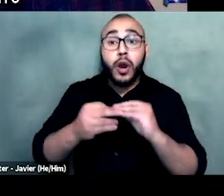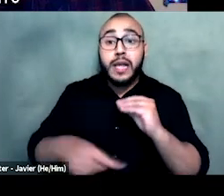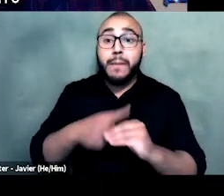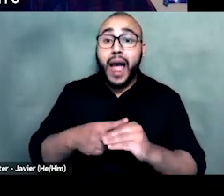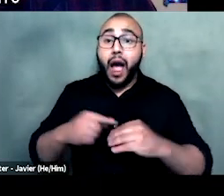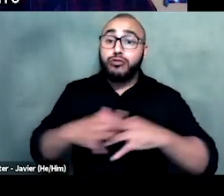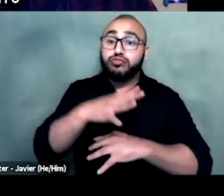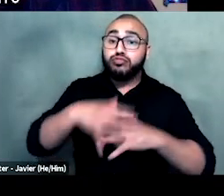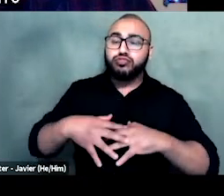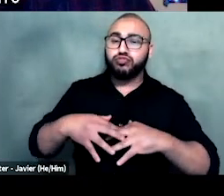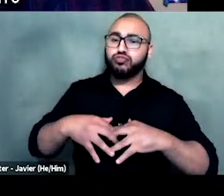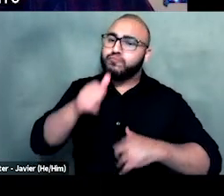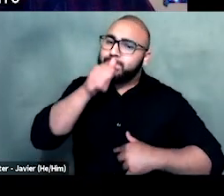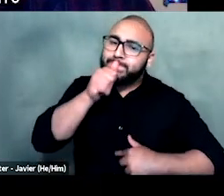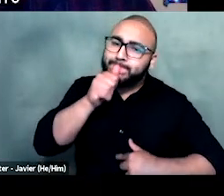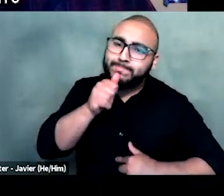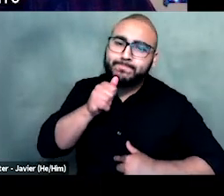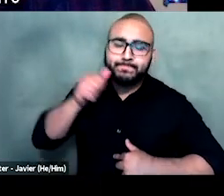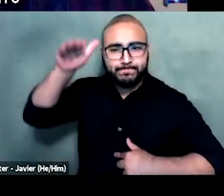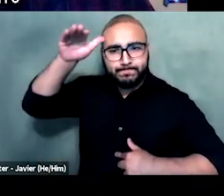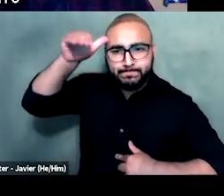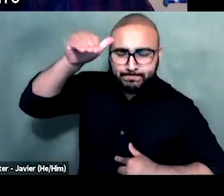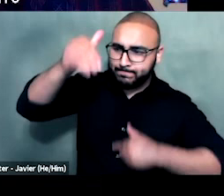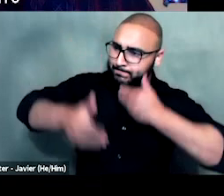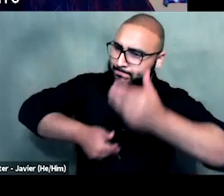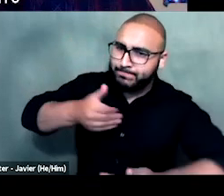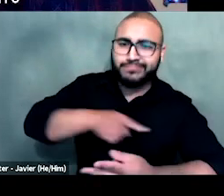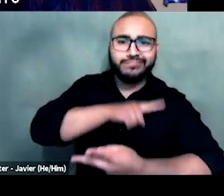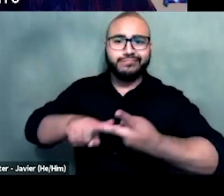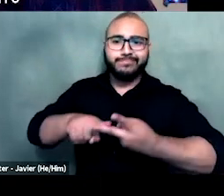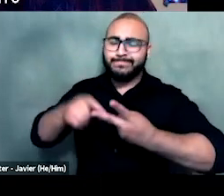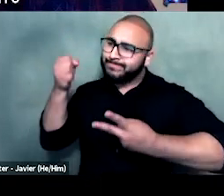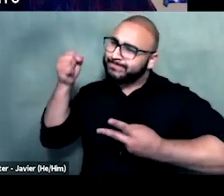American resistance, and those are incredible stories. But the end is pretty much always